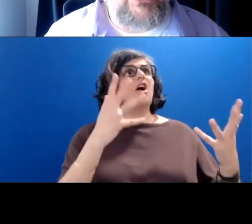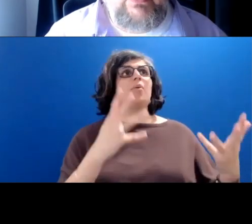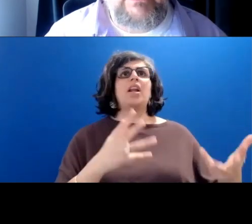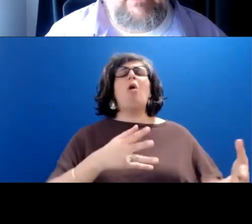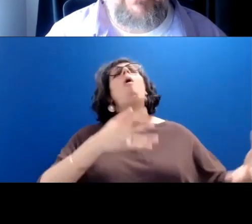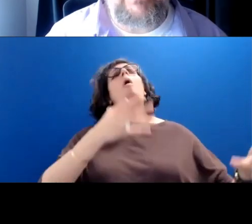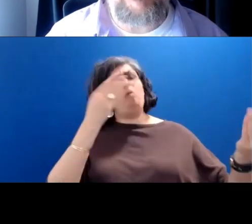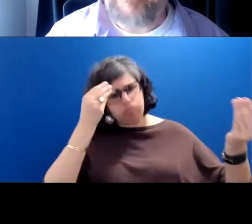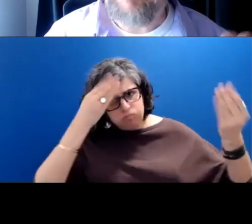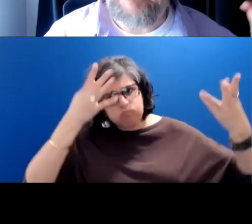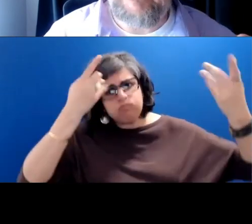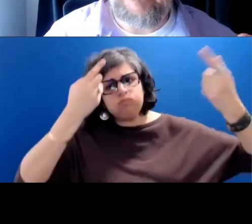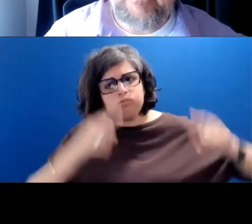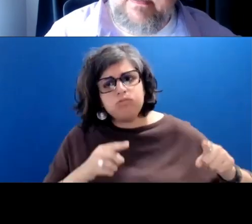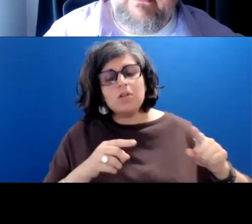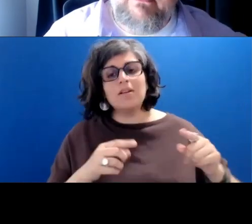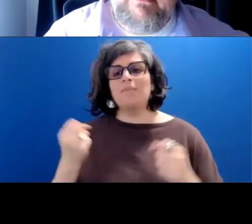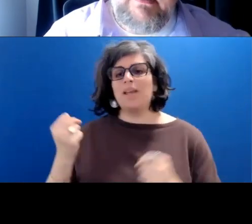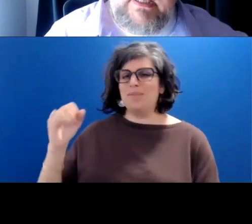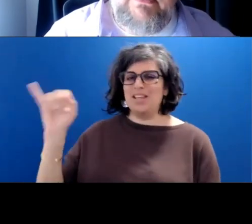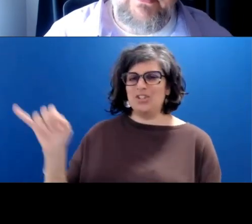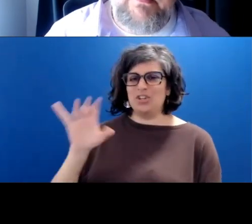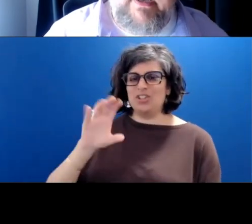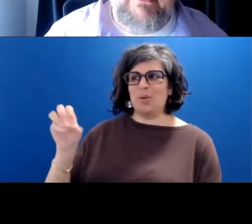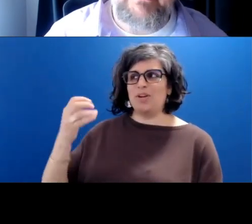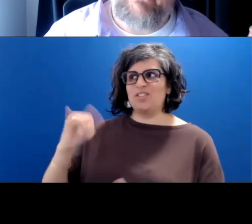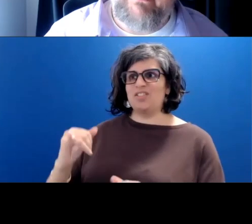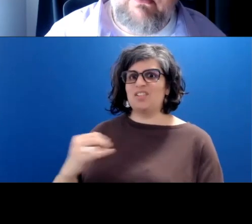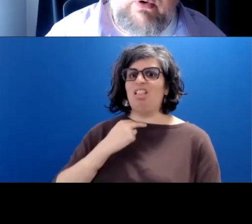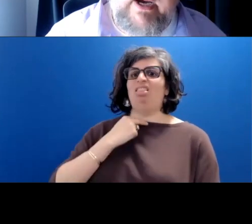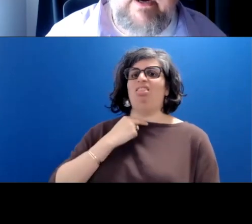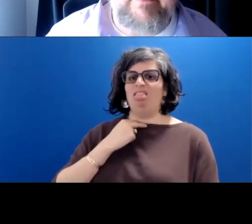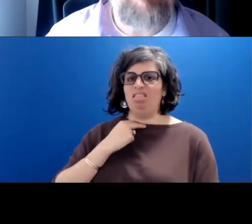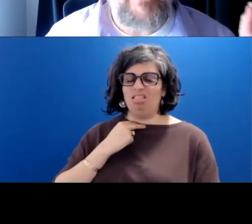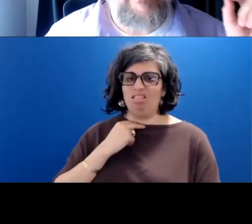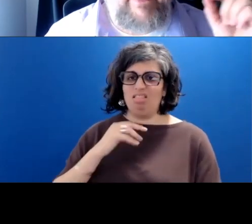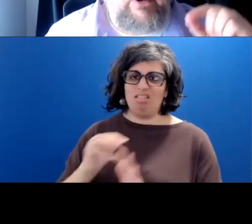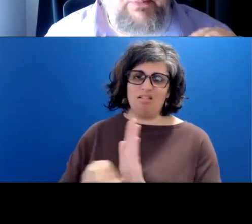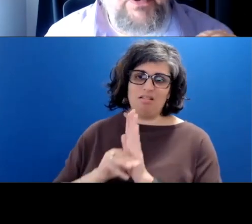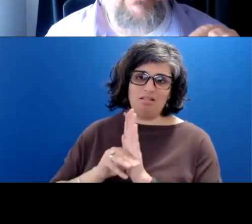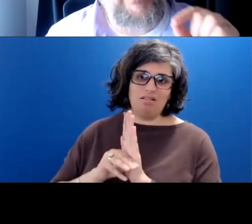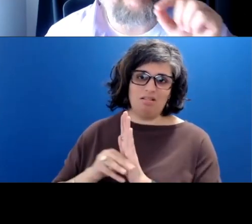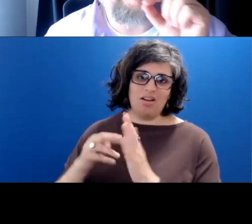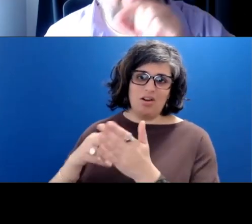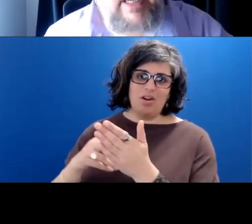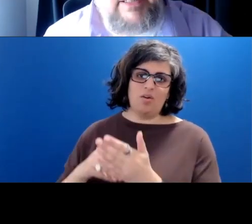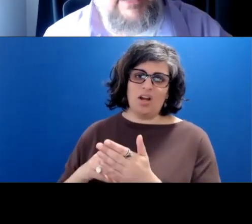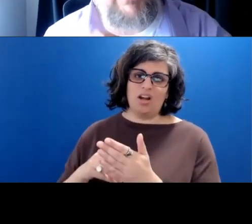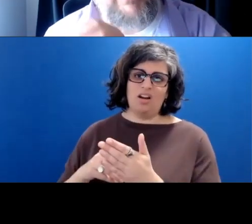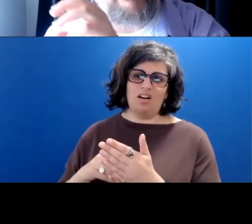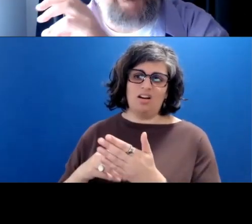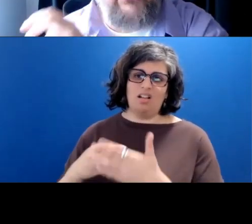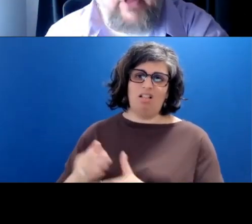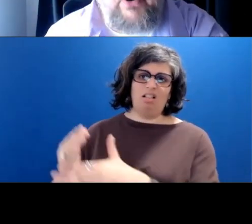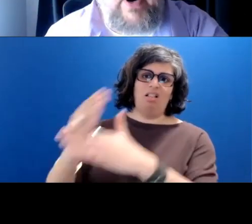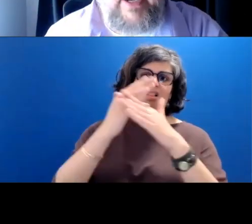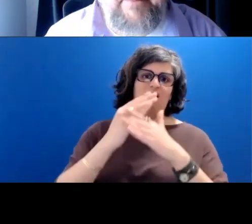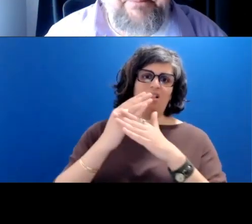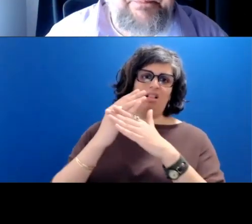insurance companies may be stuck in those models that require that hoop jumping, the gatekeeping, the letter writing.